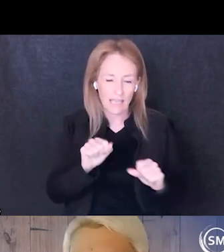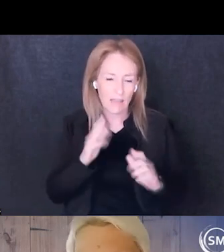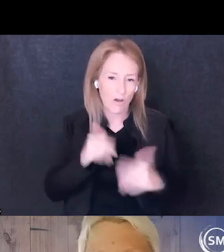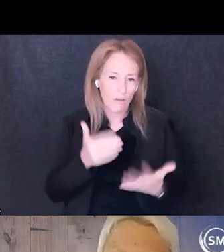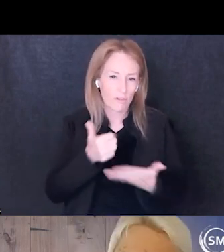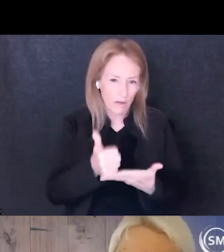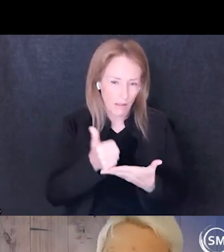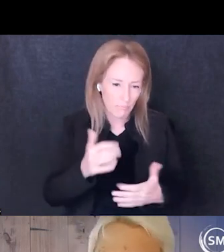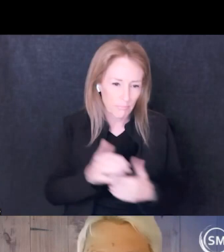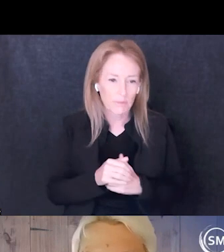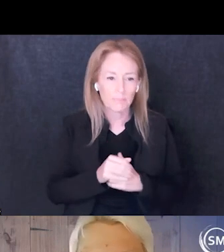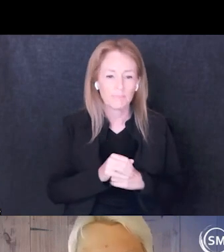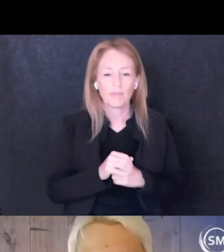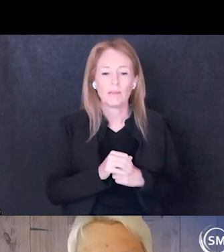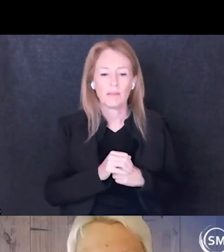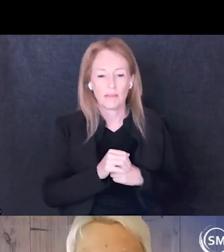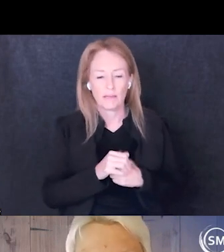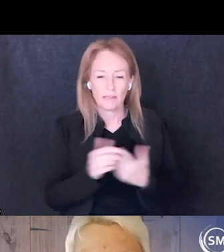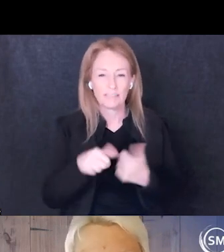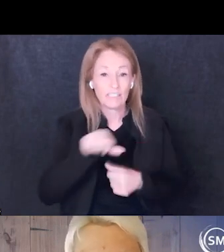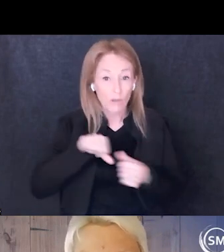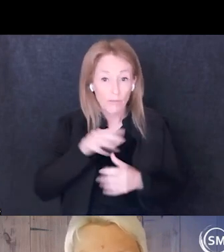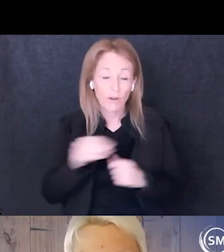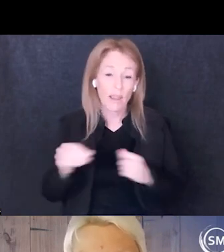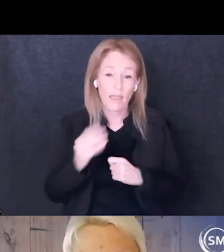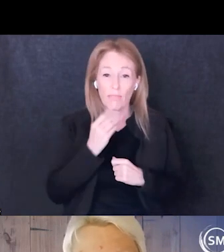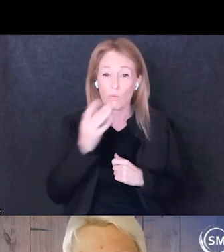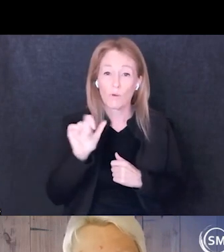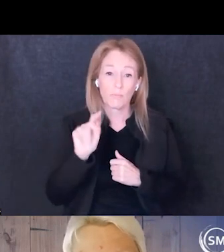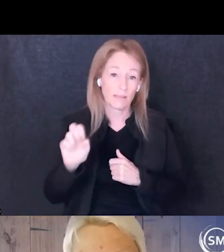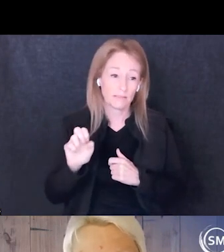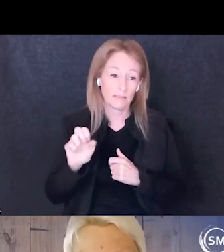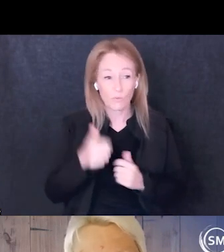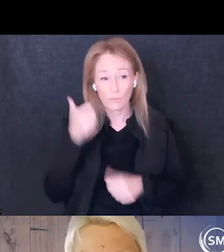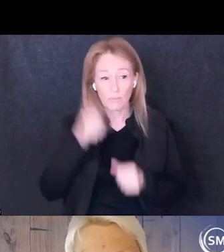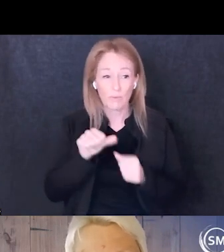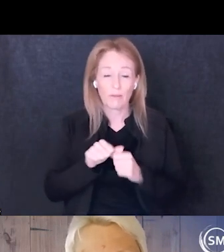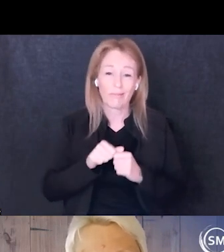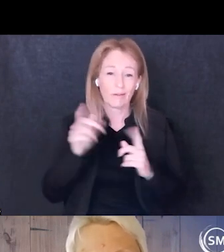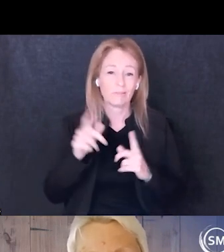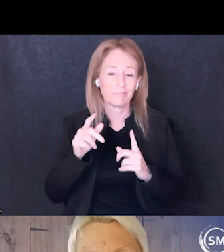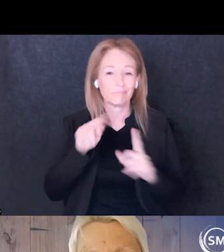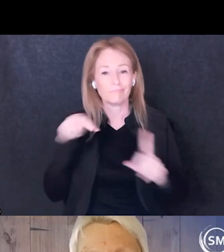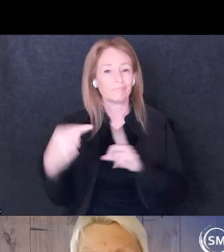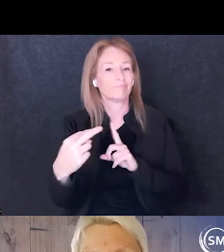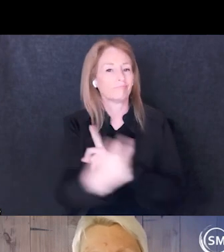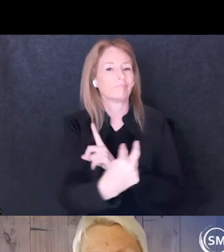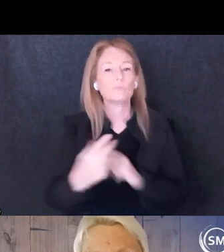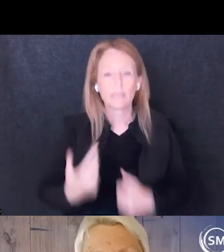JUST REMEMBER THERE IS TWO SIDES TO THESE THINGS. ALL RIGHT.